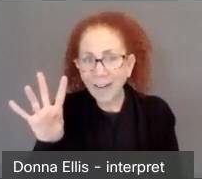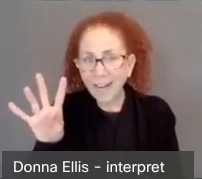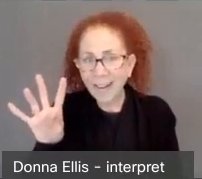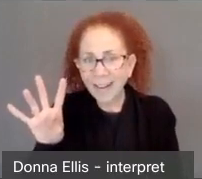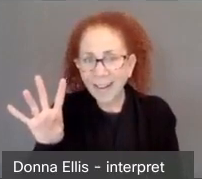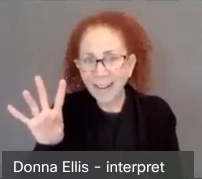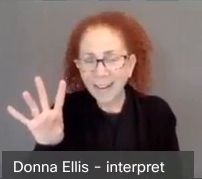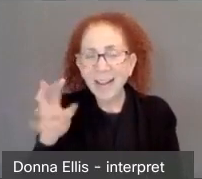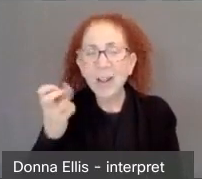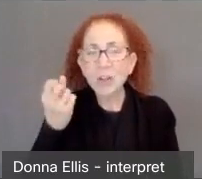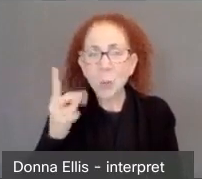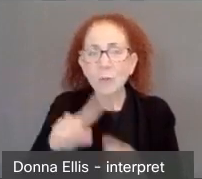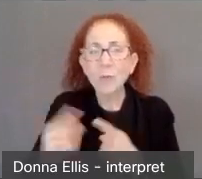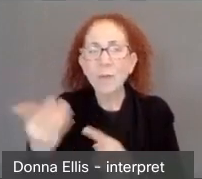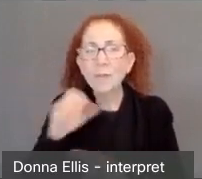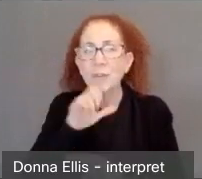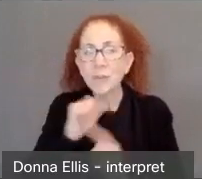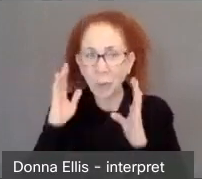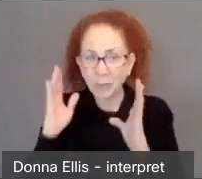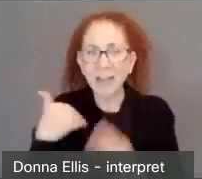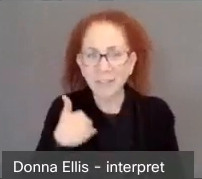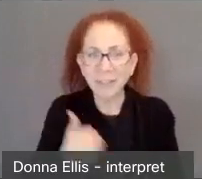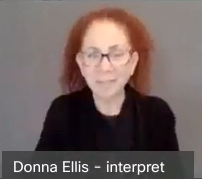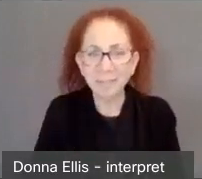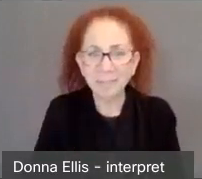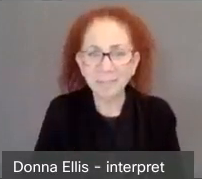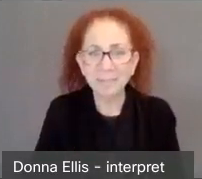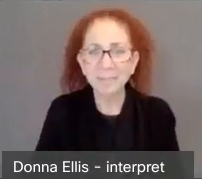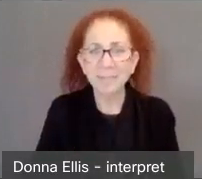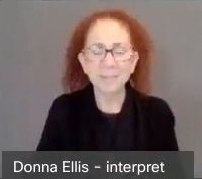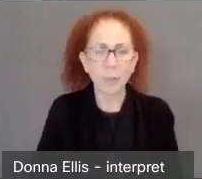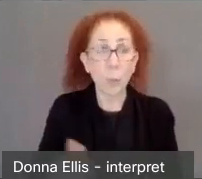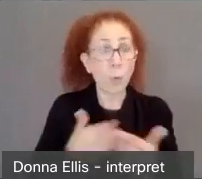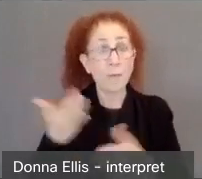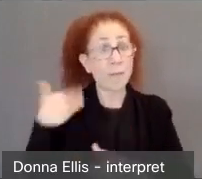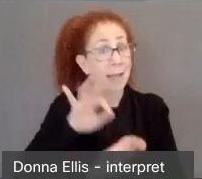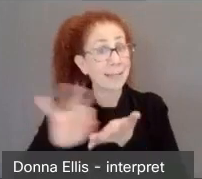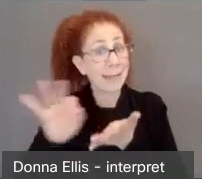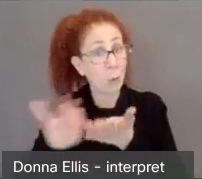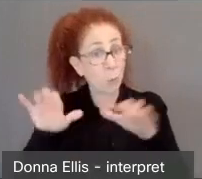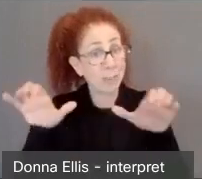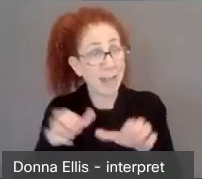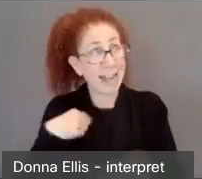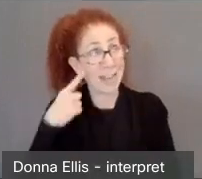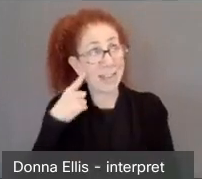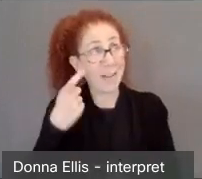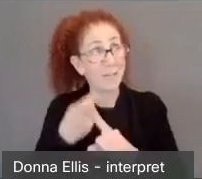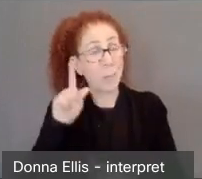12 to 15-year-olds, at least whenever that last count was done. I think that might be from 2019.